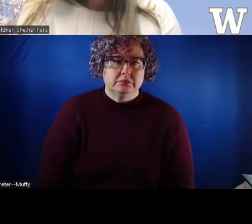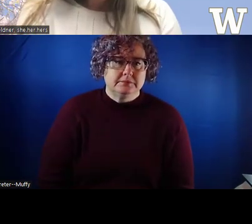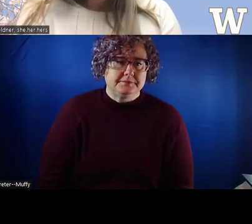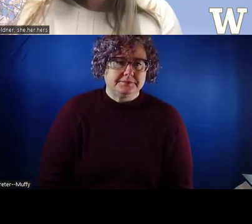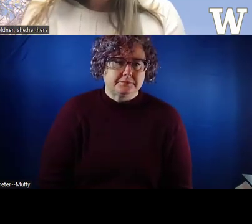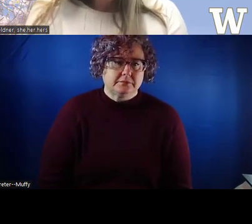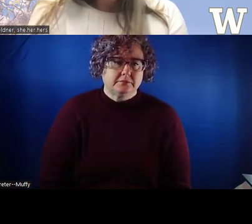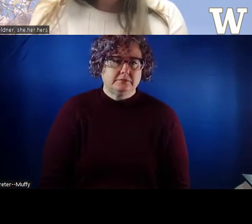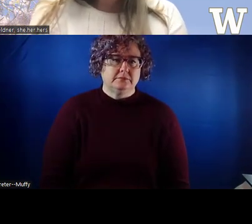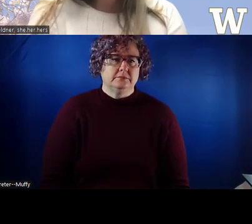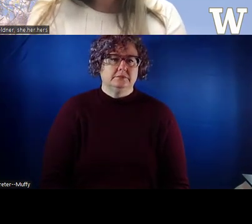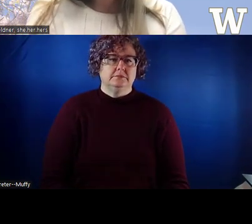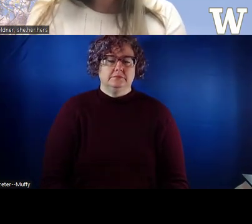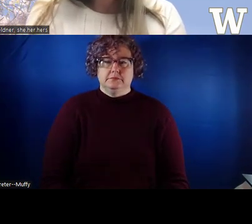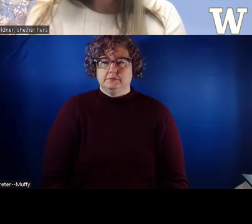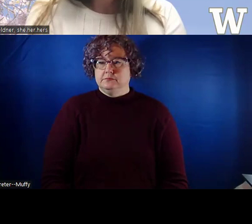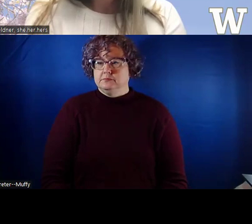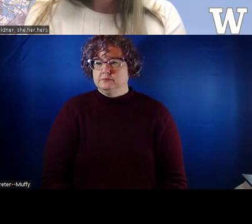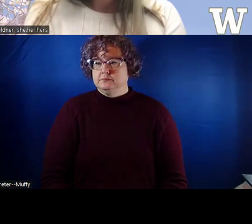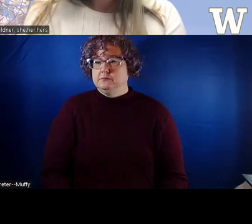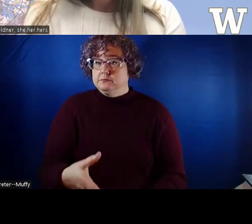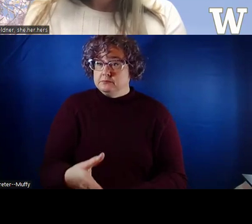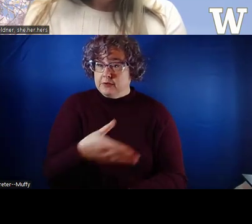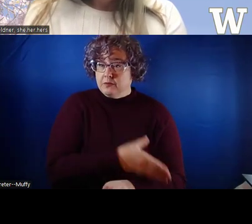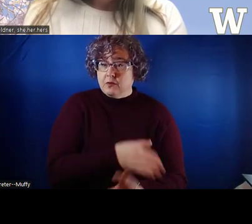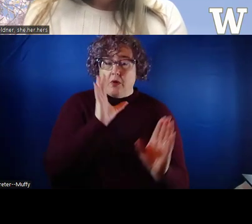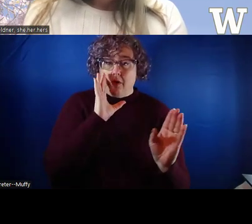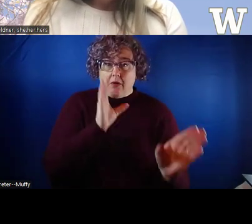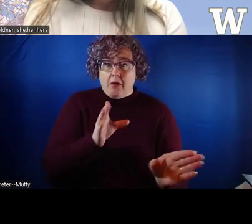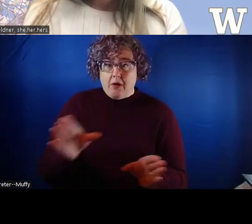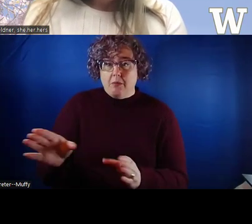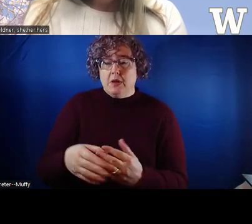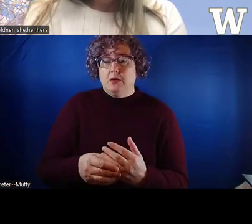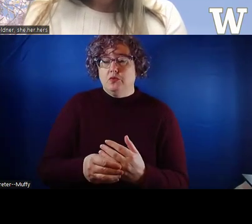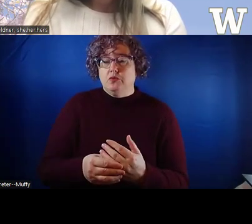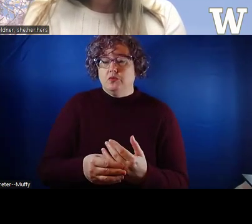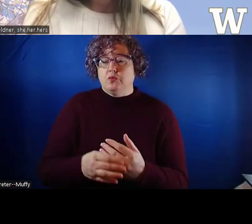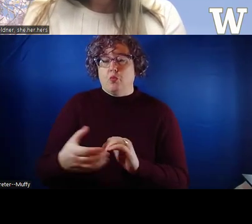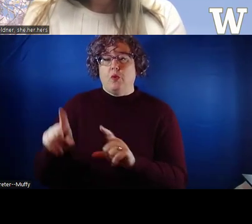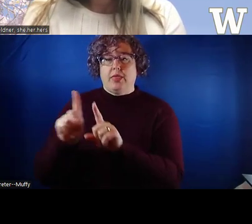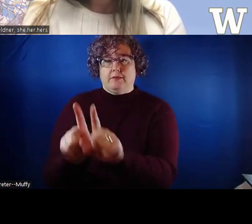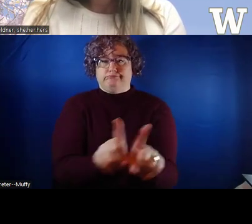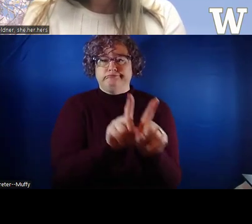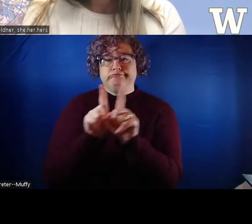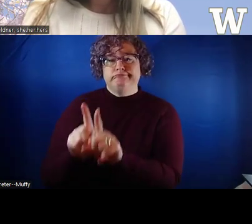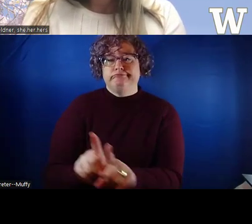But before then, I was also planning... I planned to go with a companion, somebody that would lead me